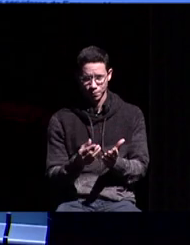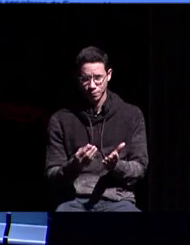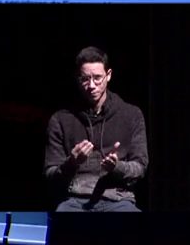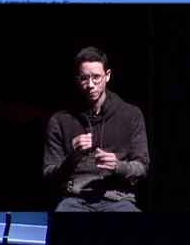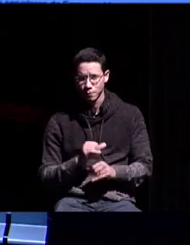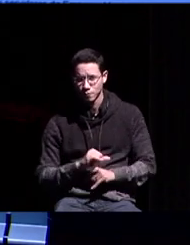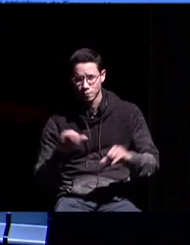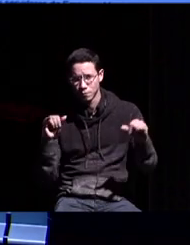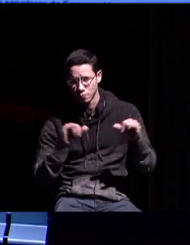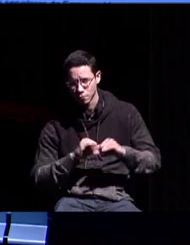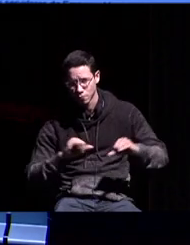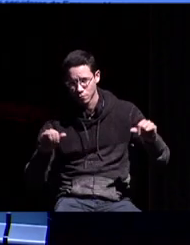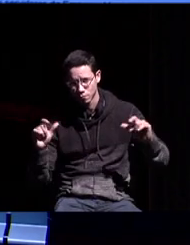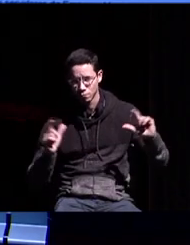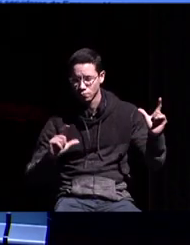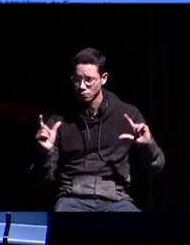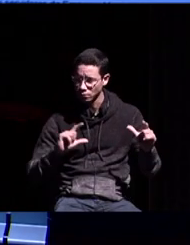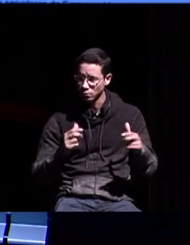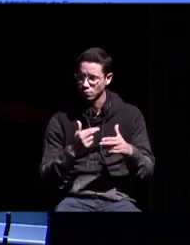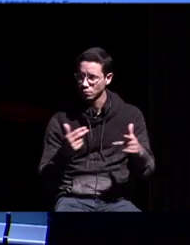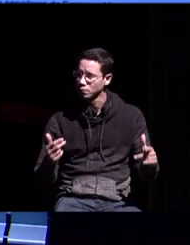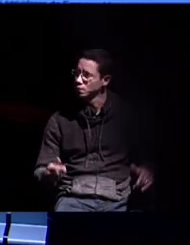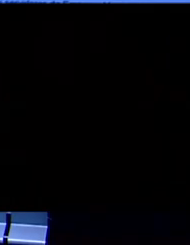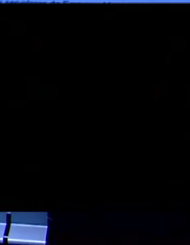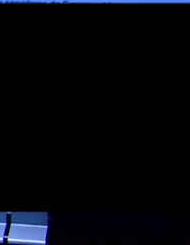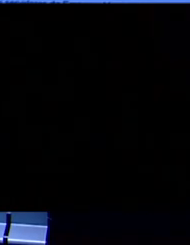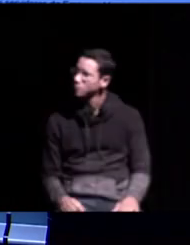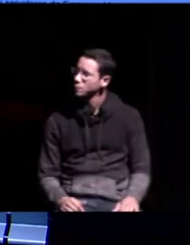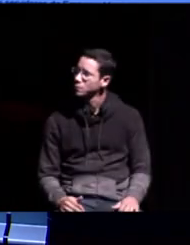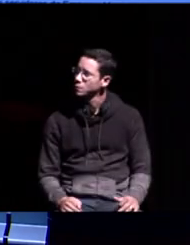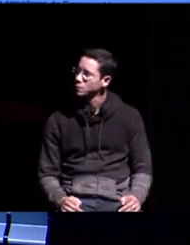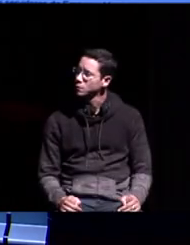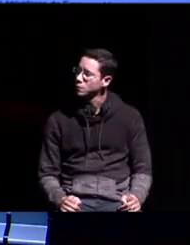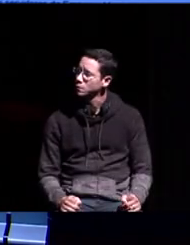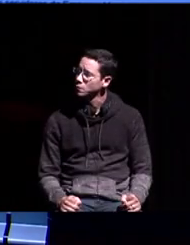by both big and small media